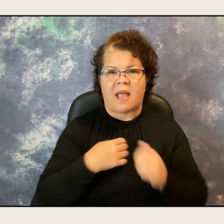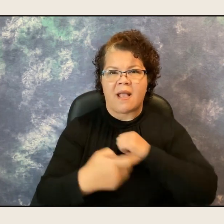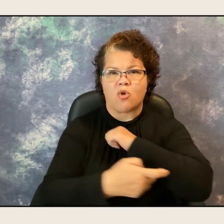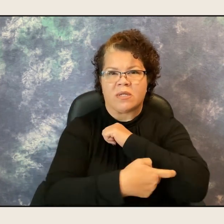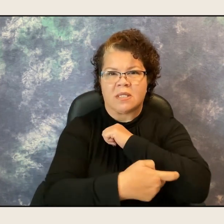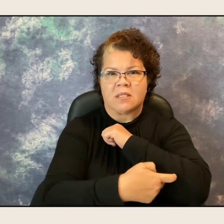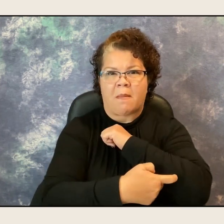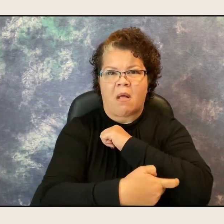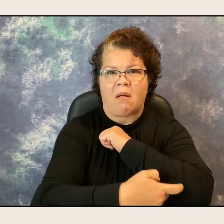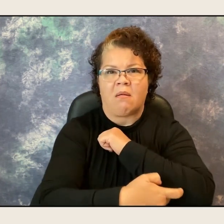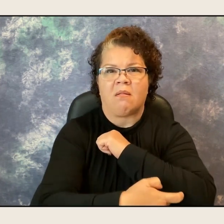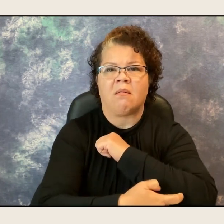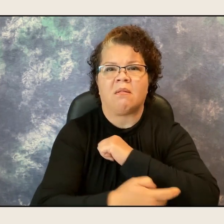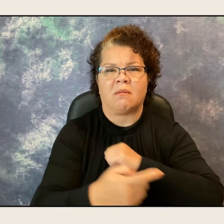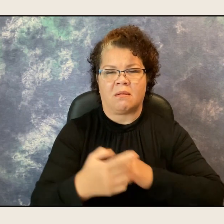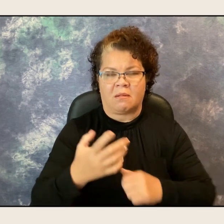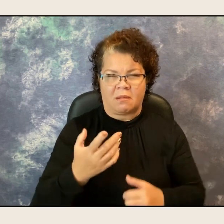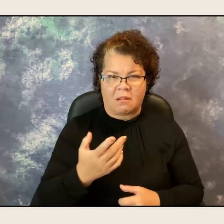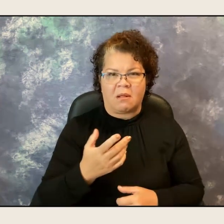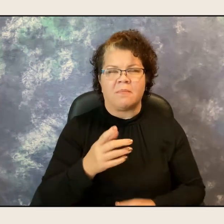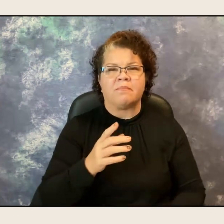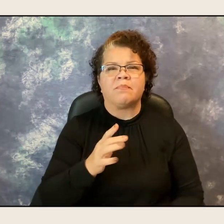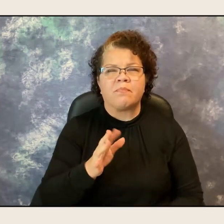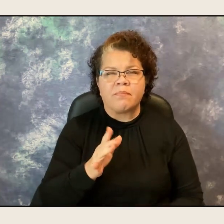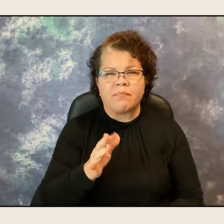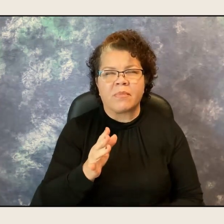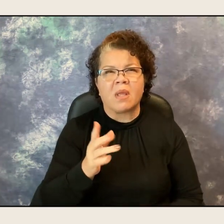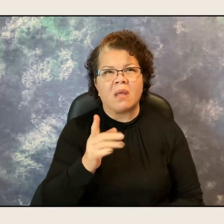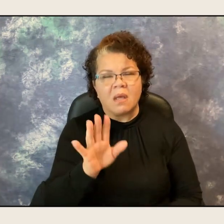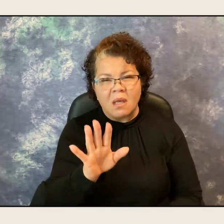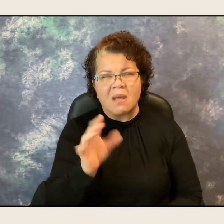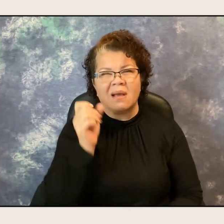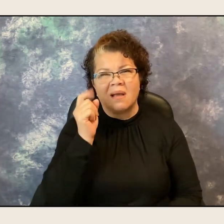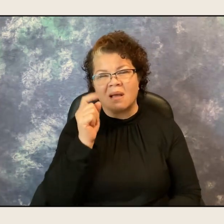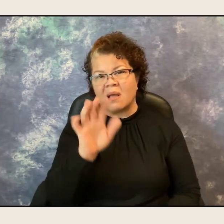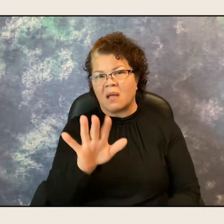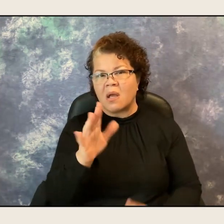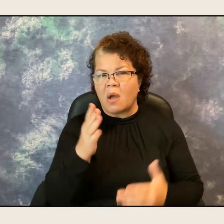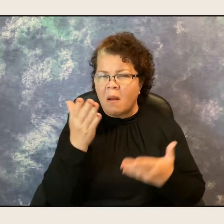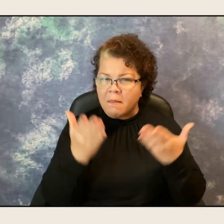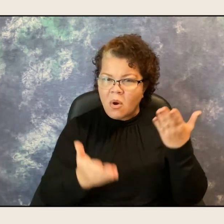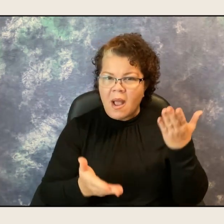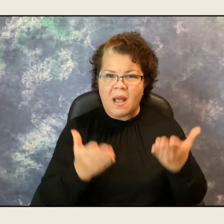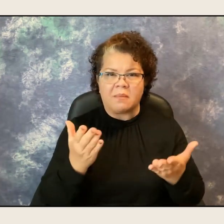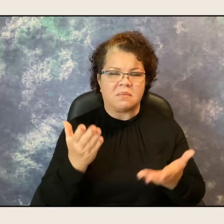Perhaps most of all, we won't really make progress without each other.